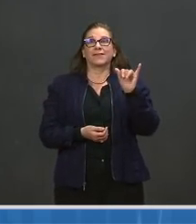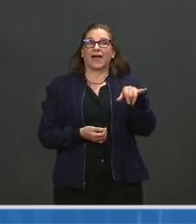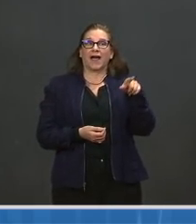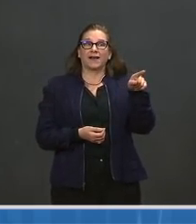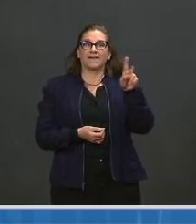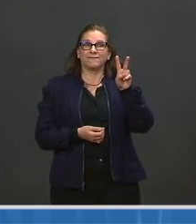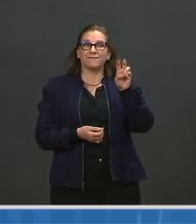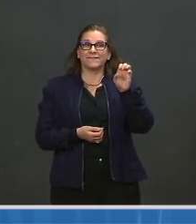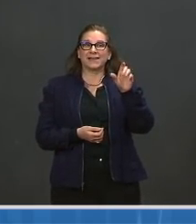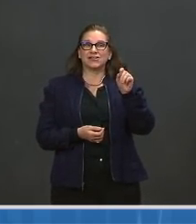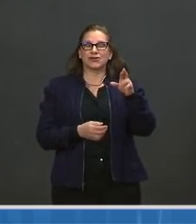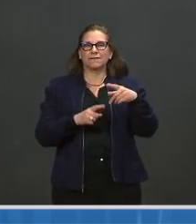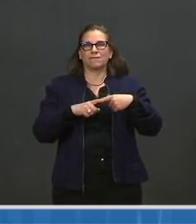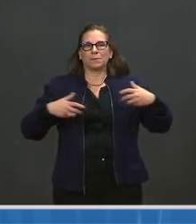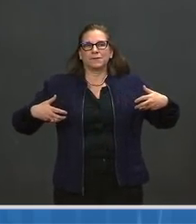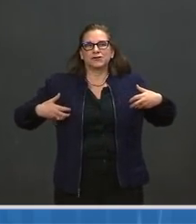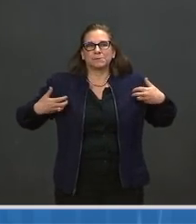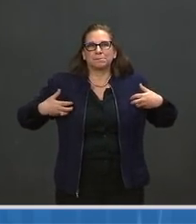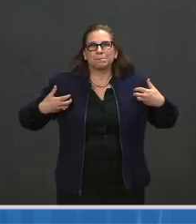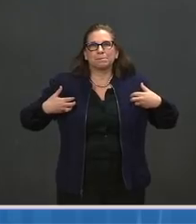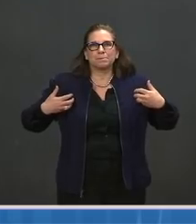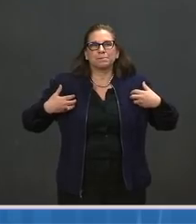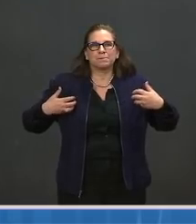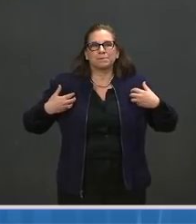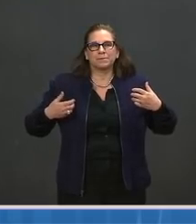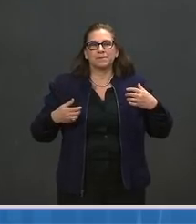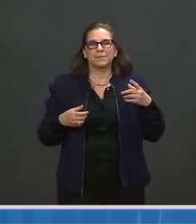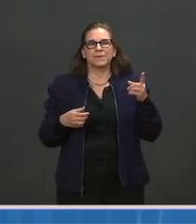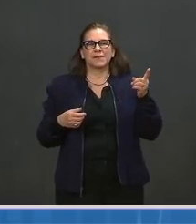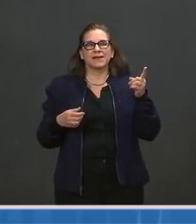in which the SAR-CoV spike protein DNA was inserted.